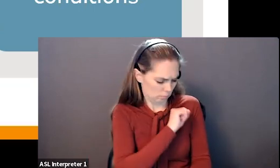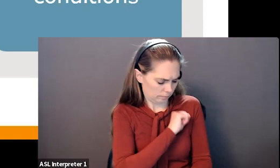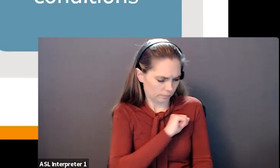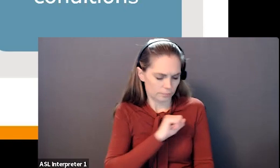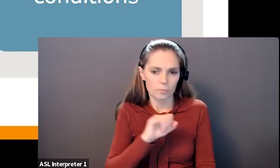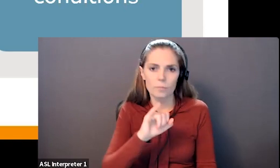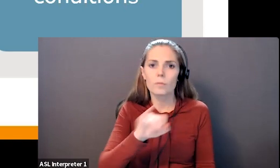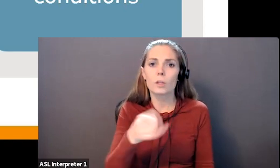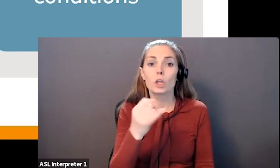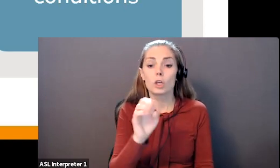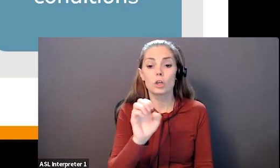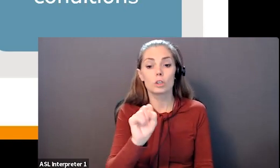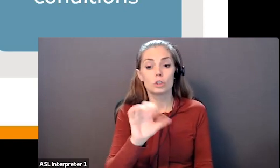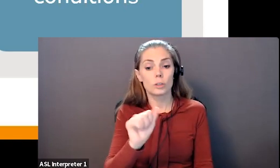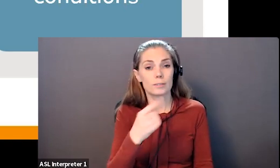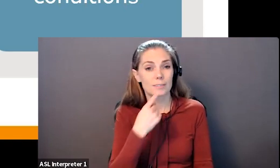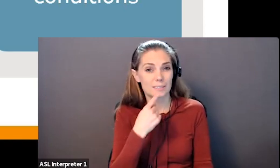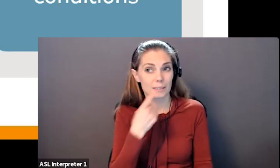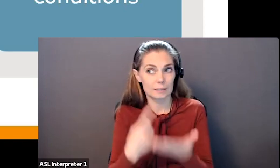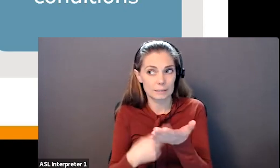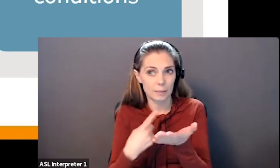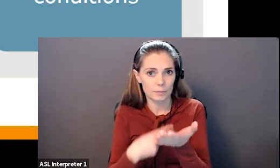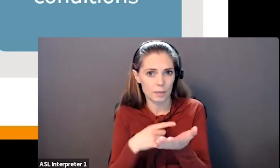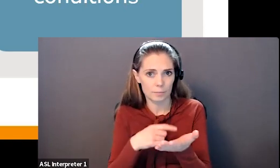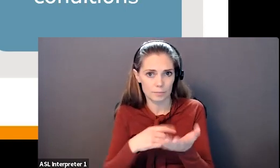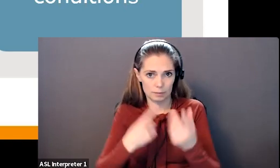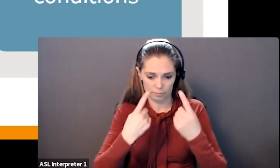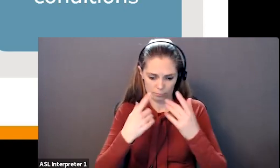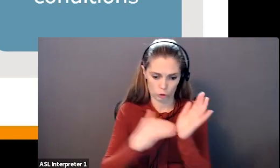we're really struggling and what we're seeing too is when we attempted grtw